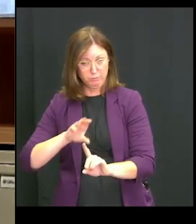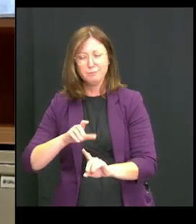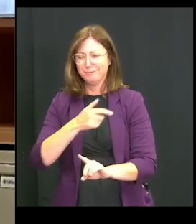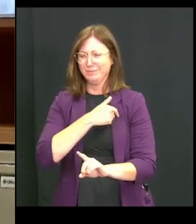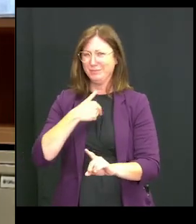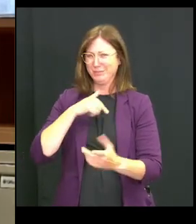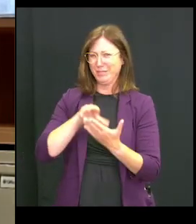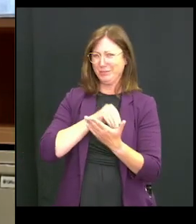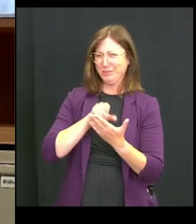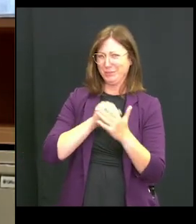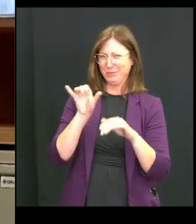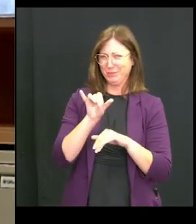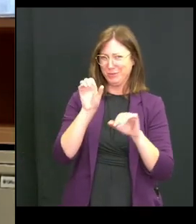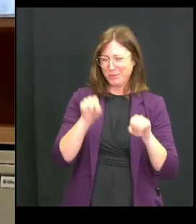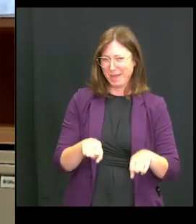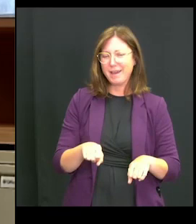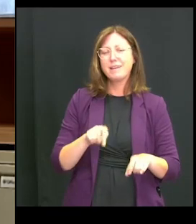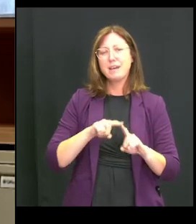but I think the earlier, the better.